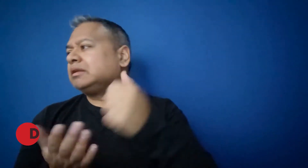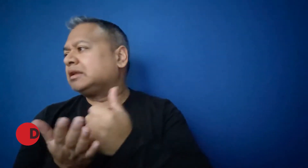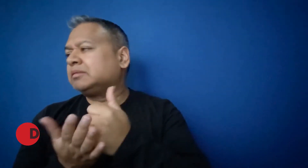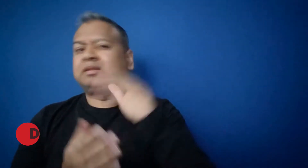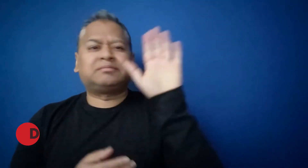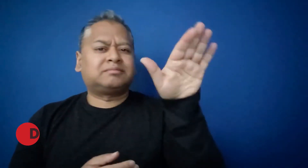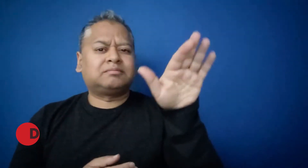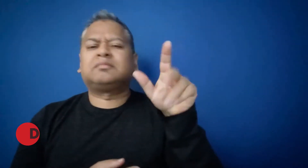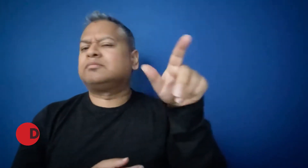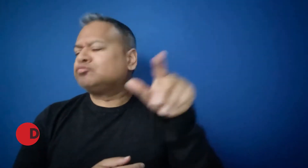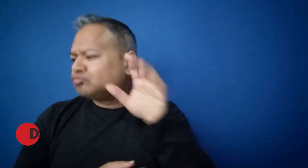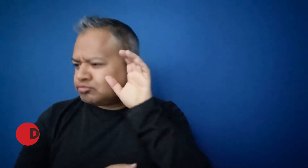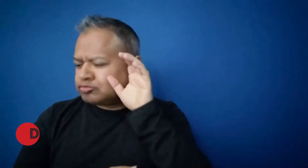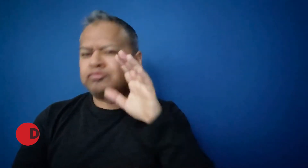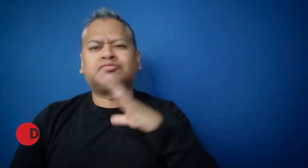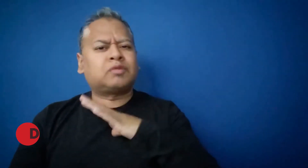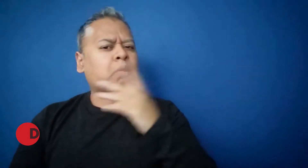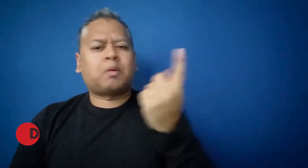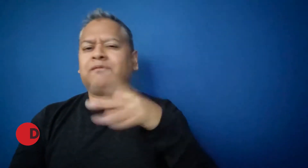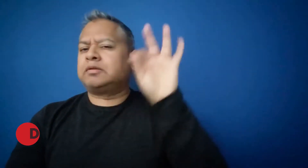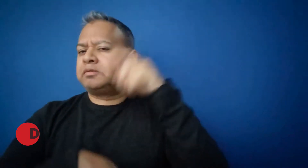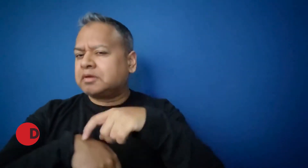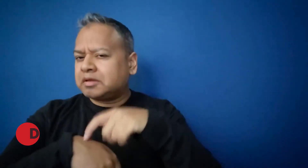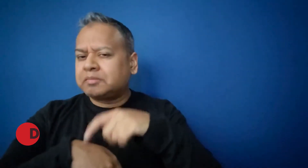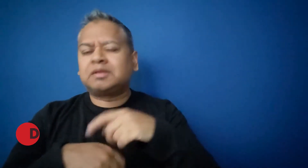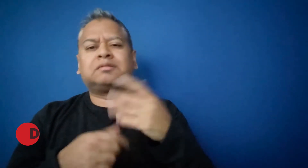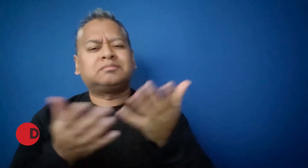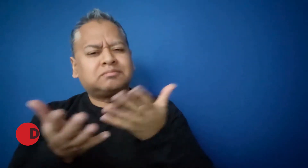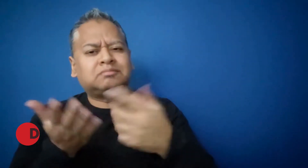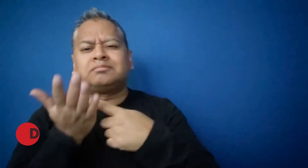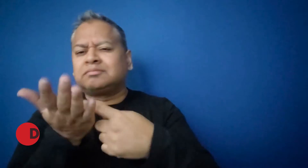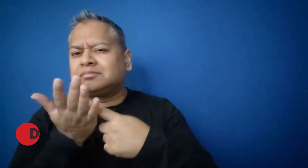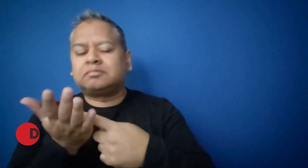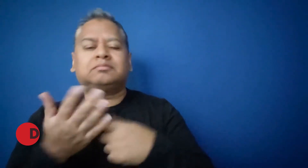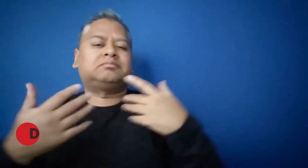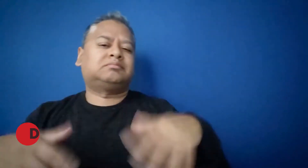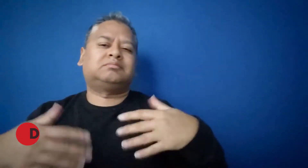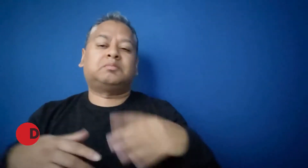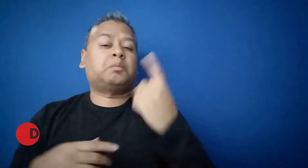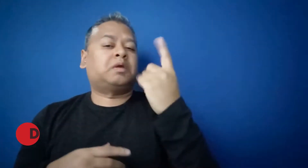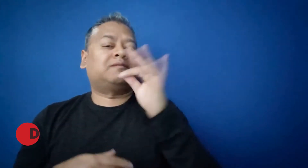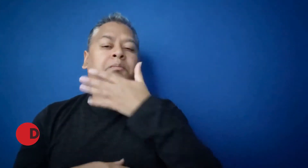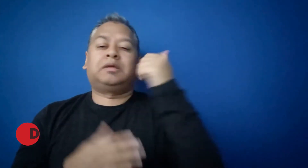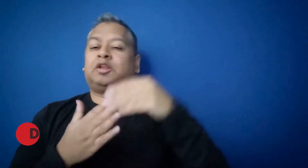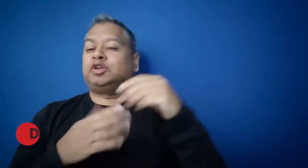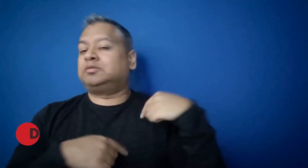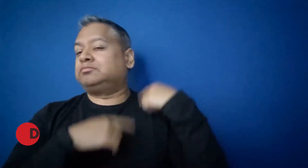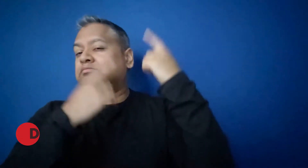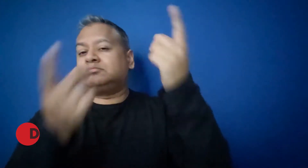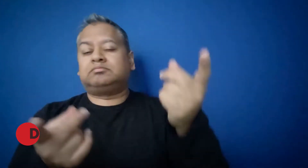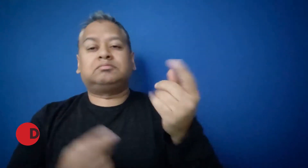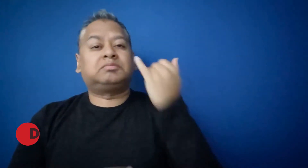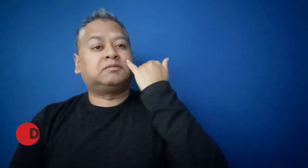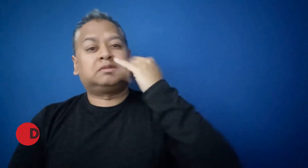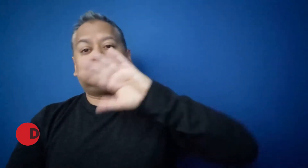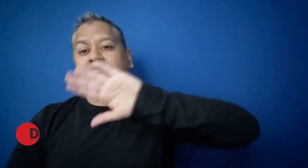for example when I ask him he always makes time to listen and discuss. He's one of the best leaders of all.